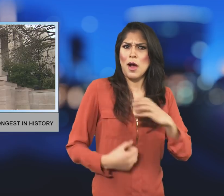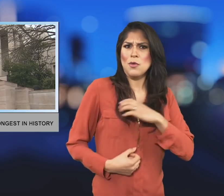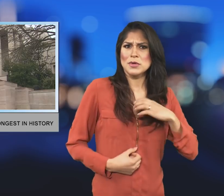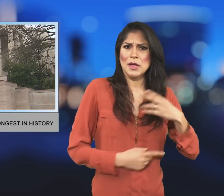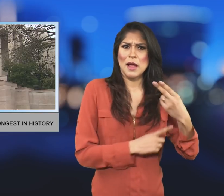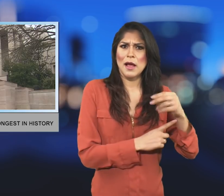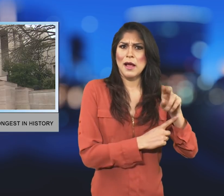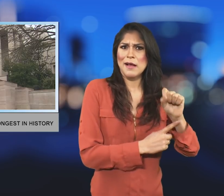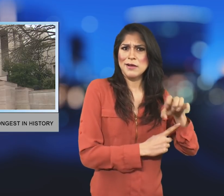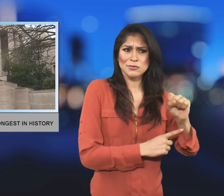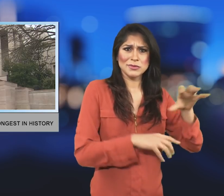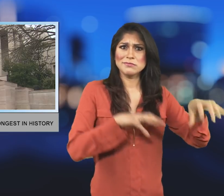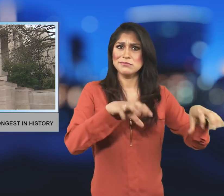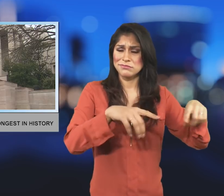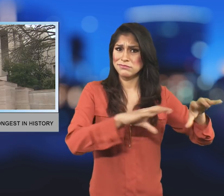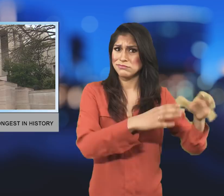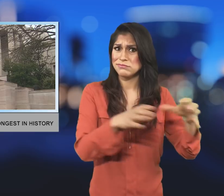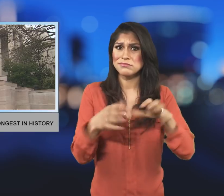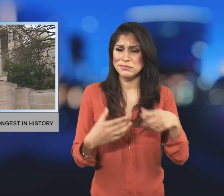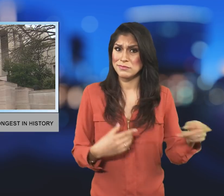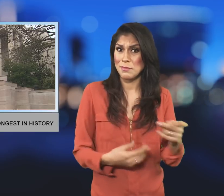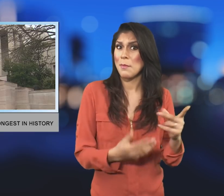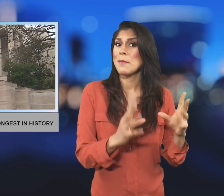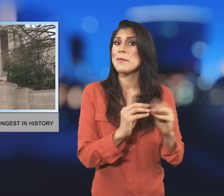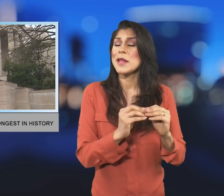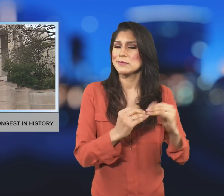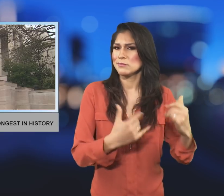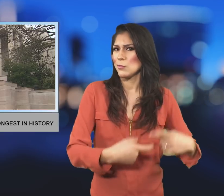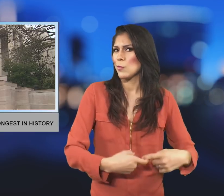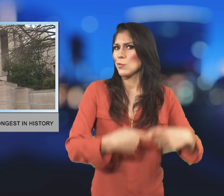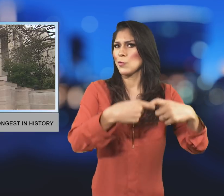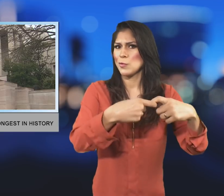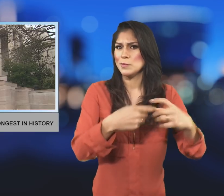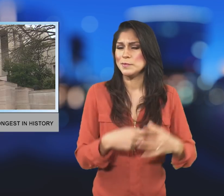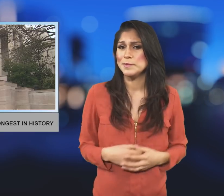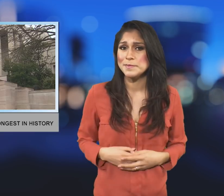Houses of Congress have enjoyed for the weekend.